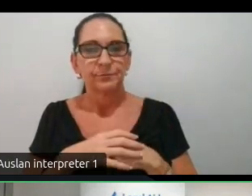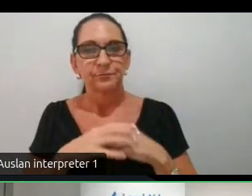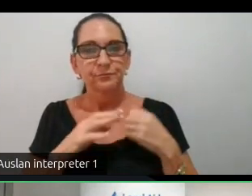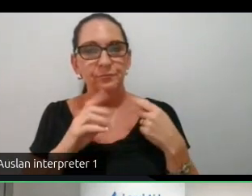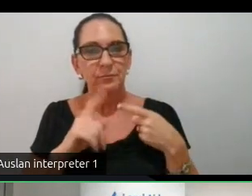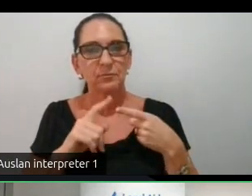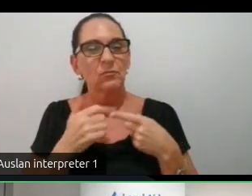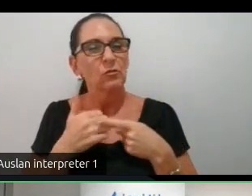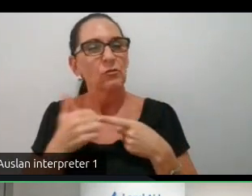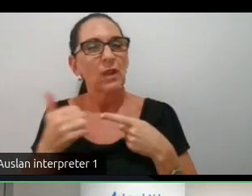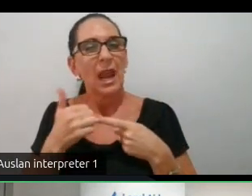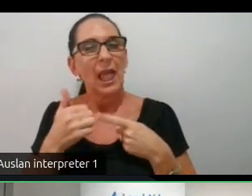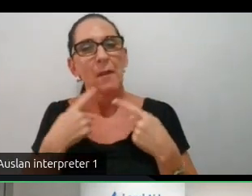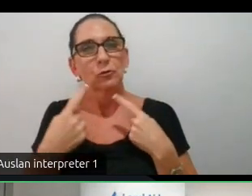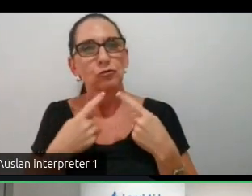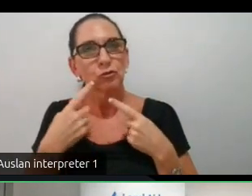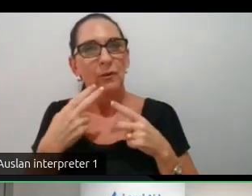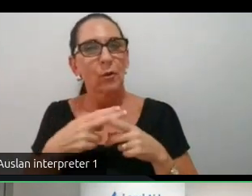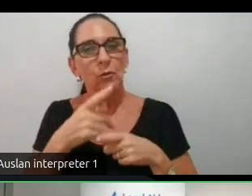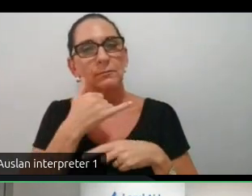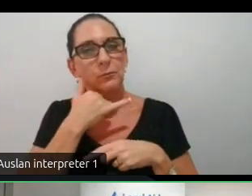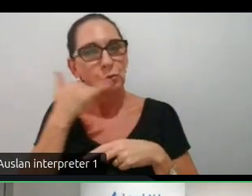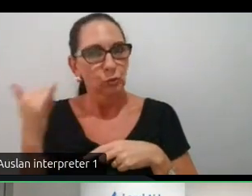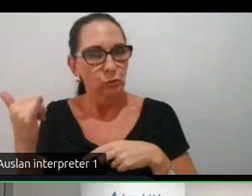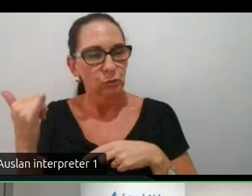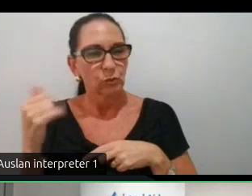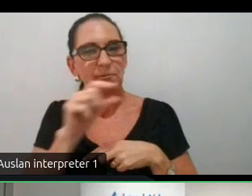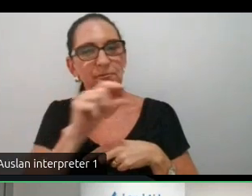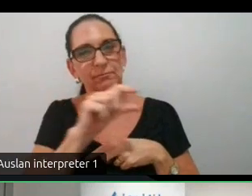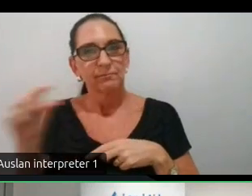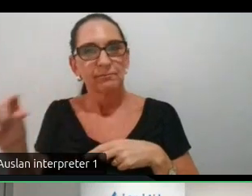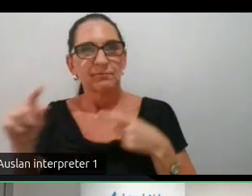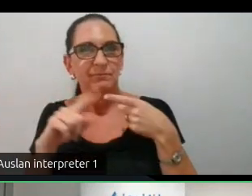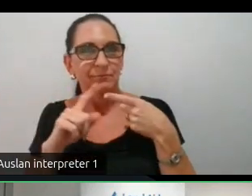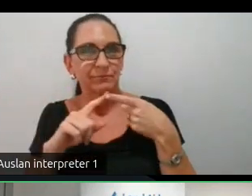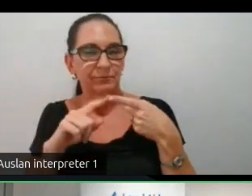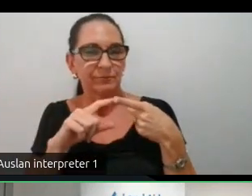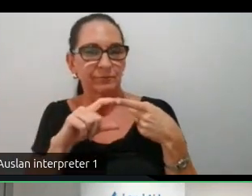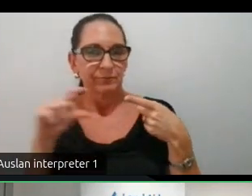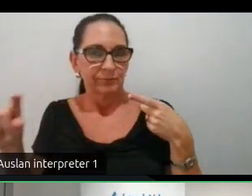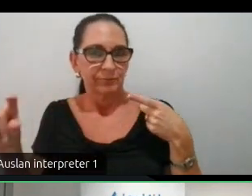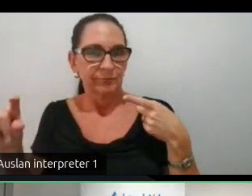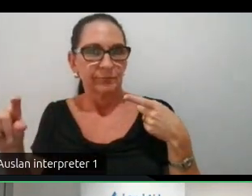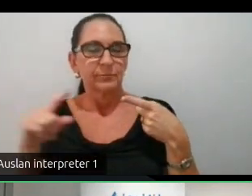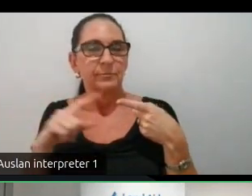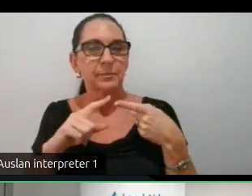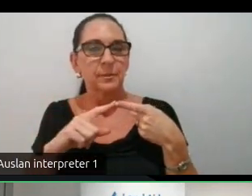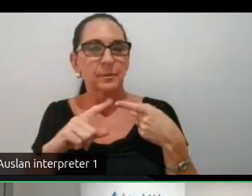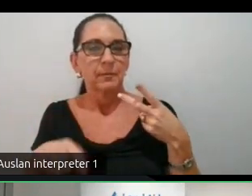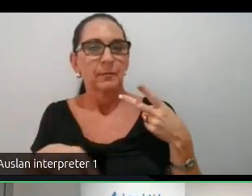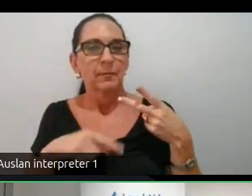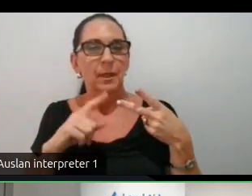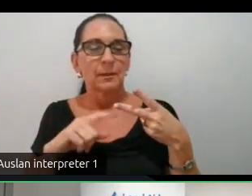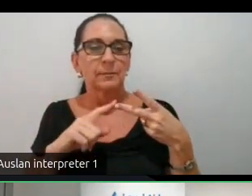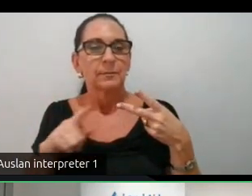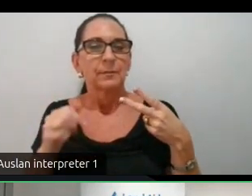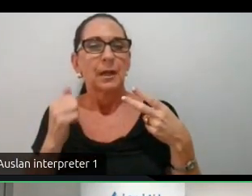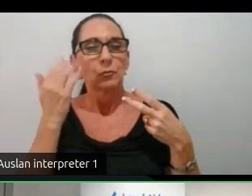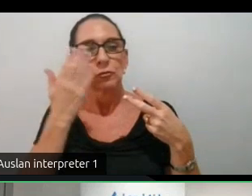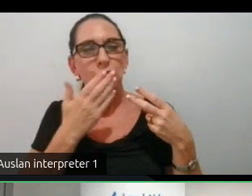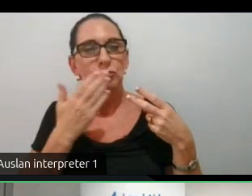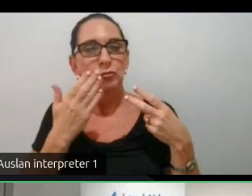legal information line um for people to call if they need legal help is 1300 65 11 88.